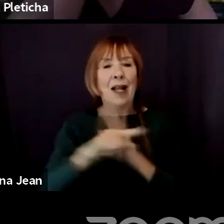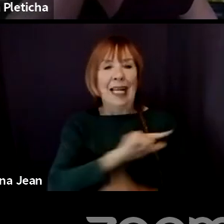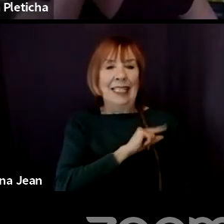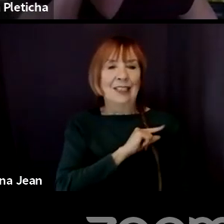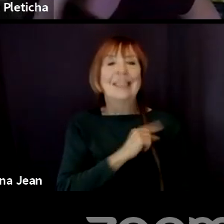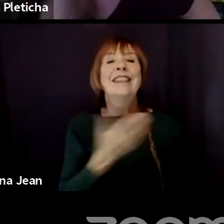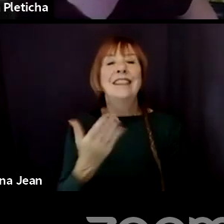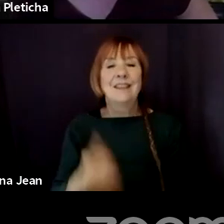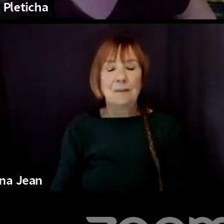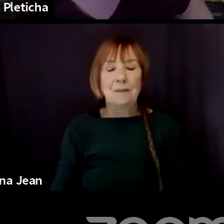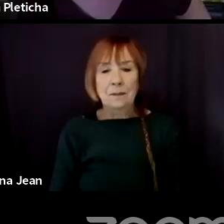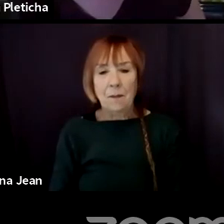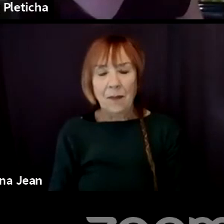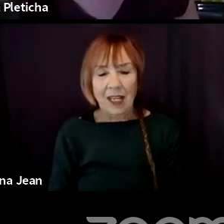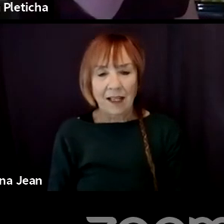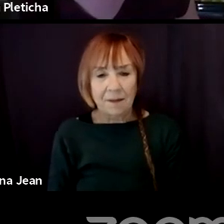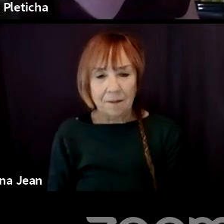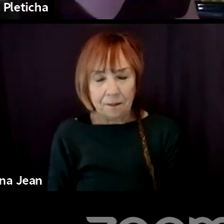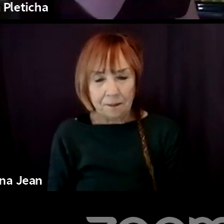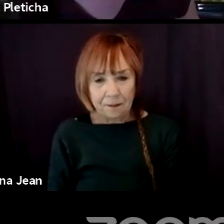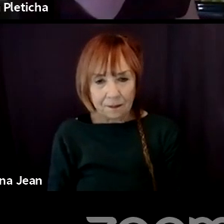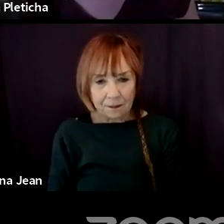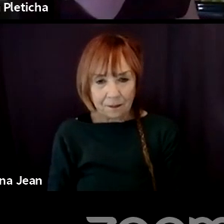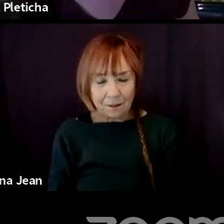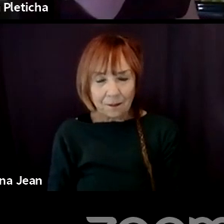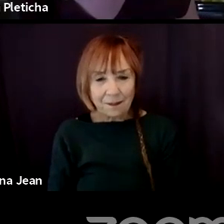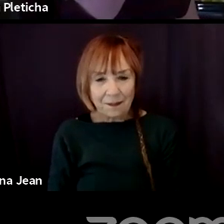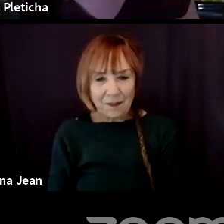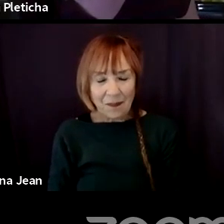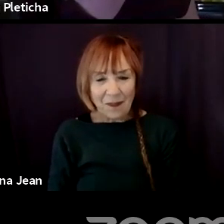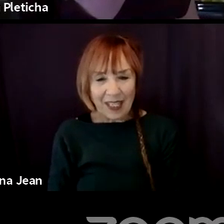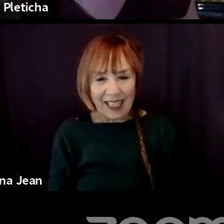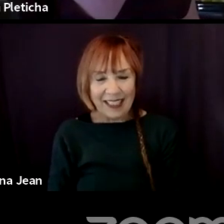Oh, I was also gonna say podcasts,